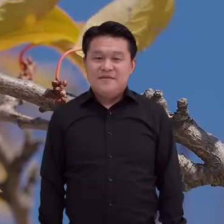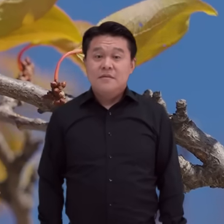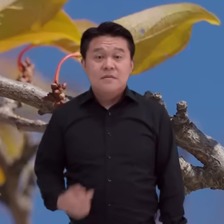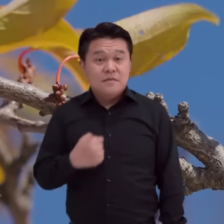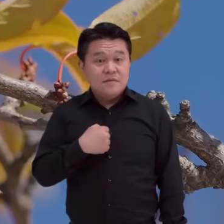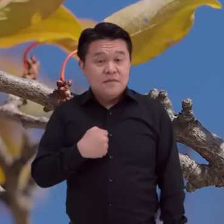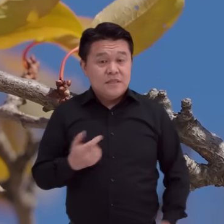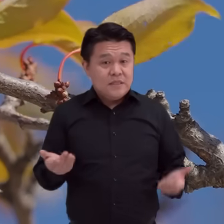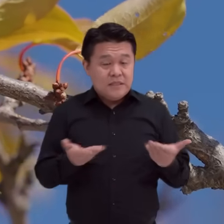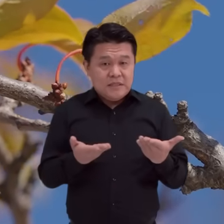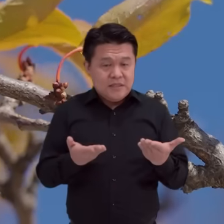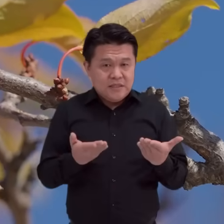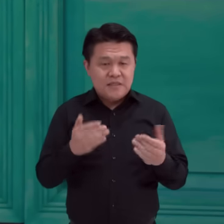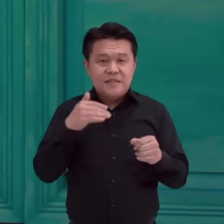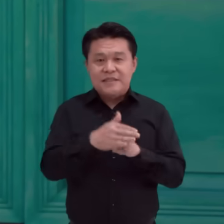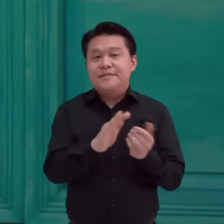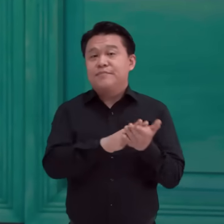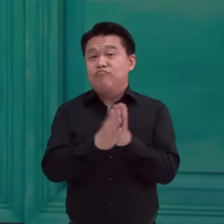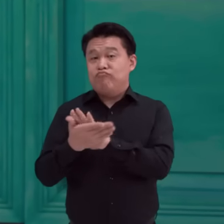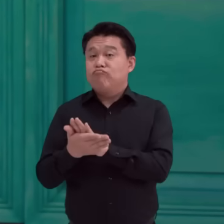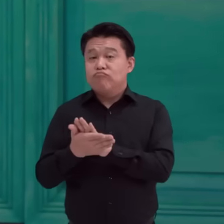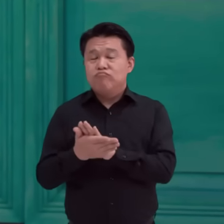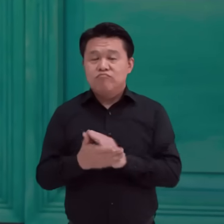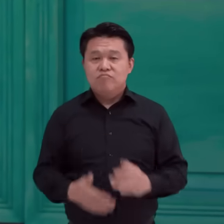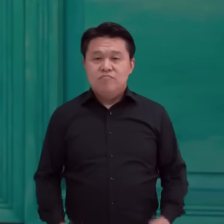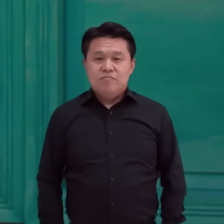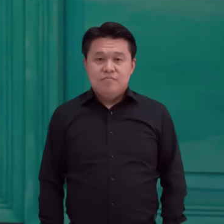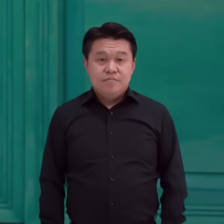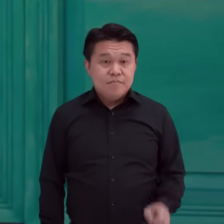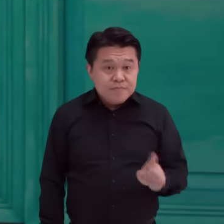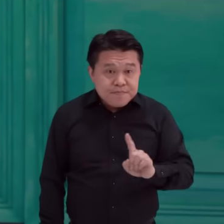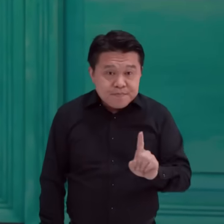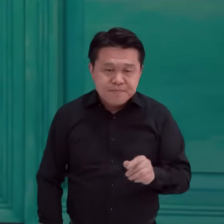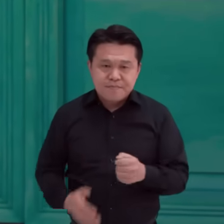Our work patterns have changed the most.